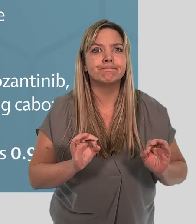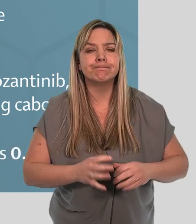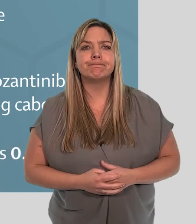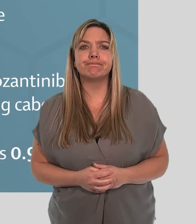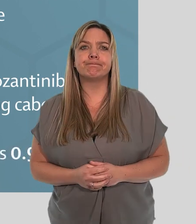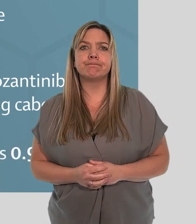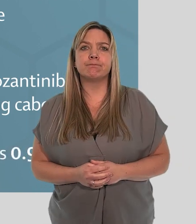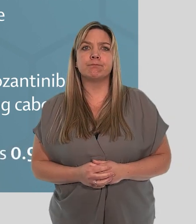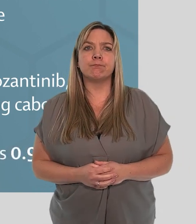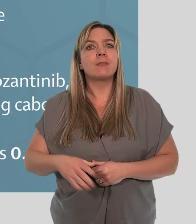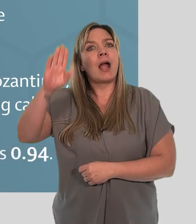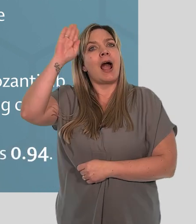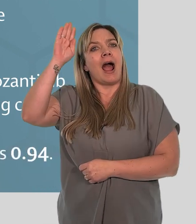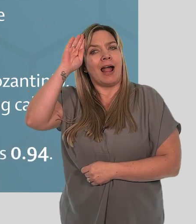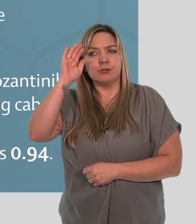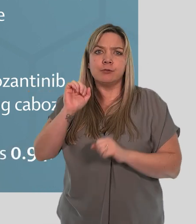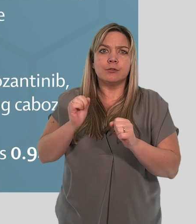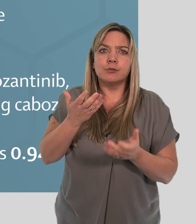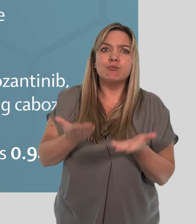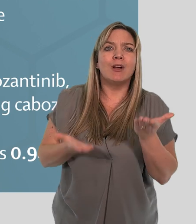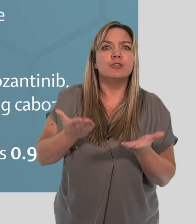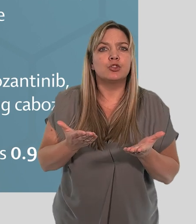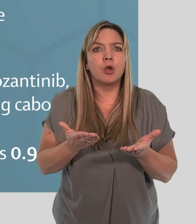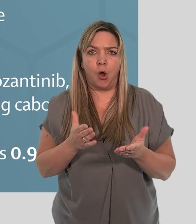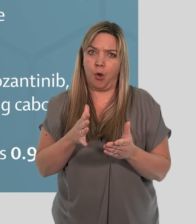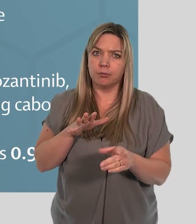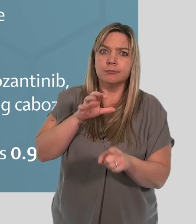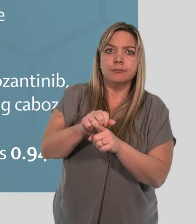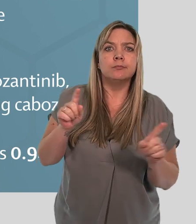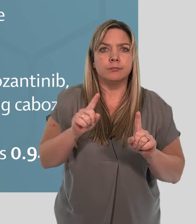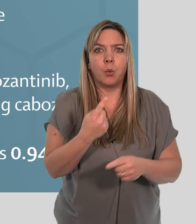both progression free survival and overall survival, and this really implies there was not much of